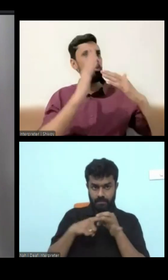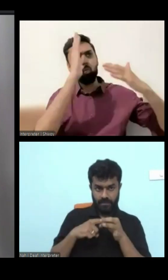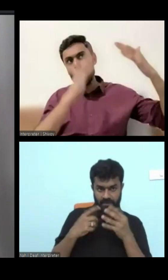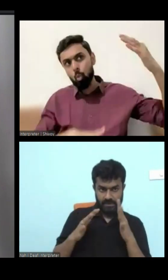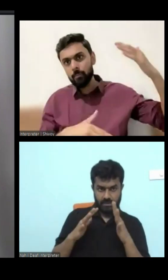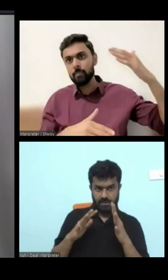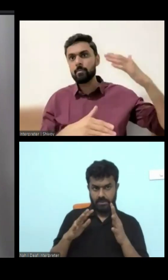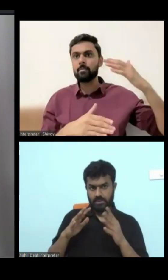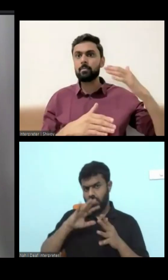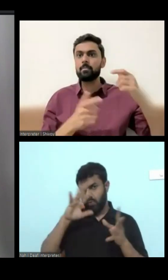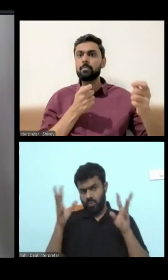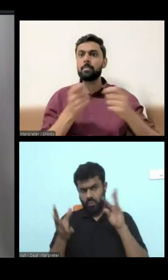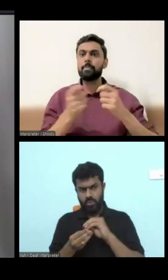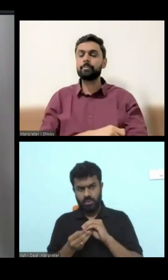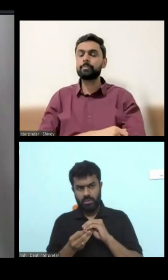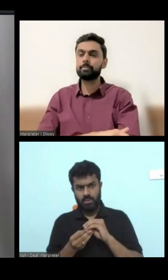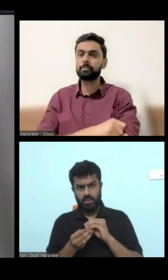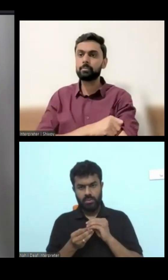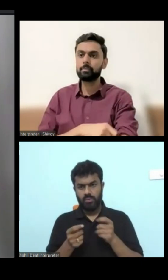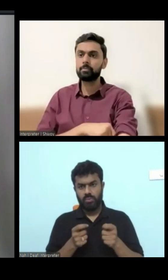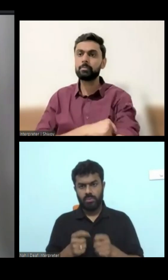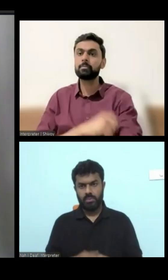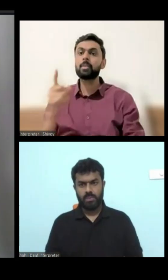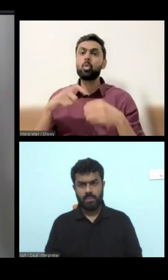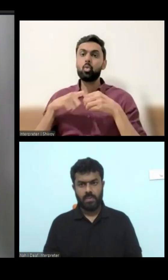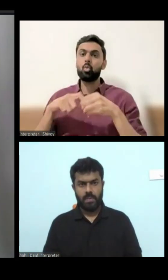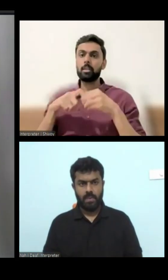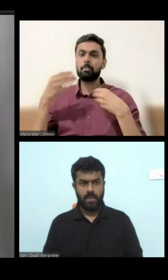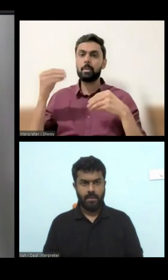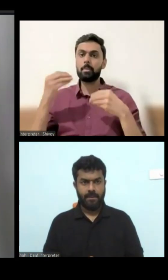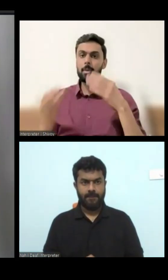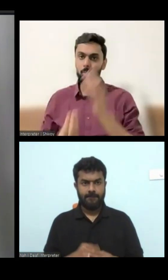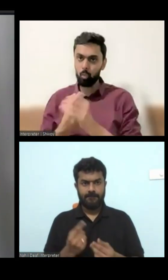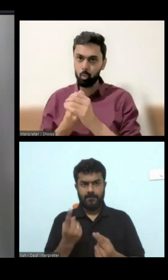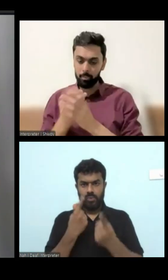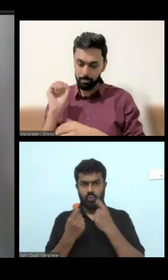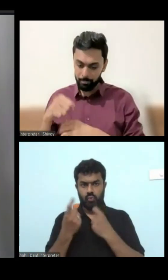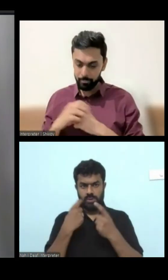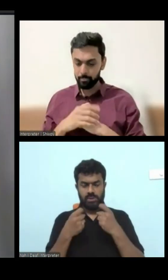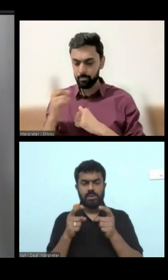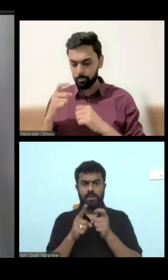Where they are able to upload question papers. Currently, they are able to upload question papers via excel.